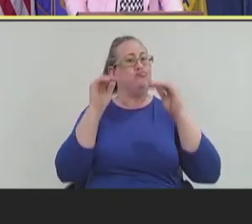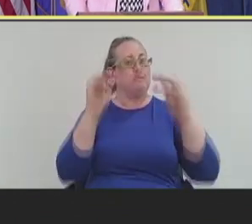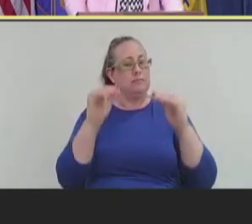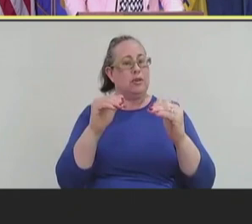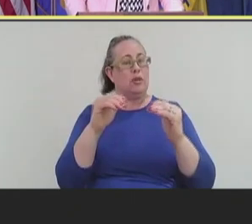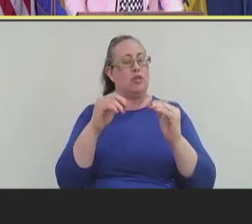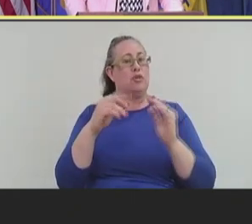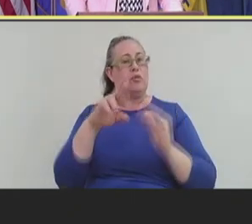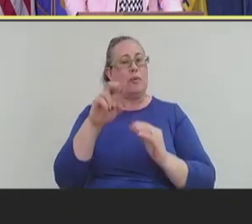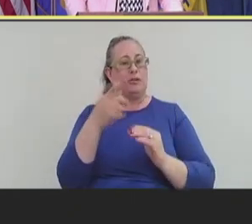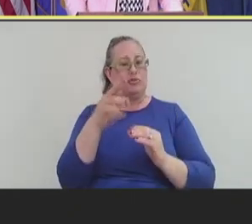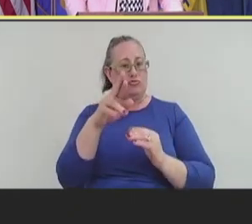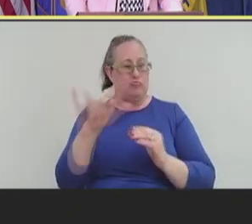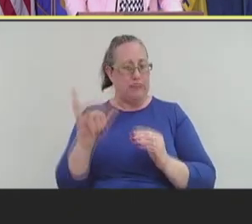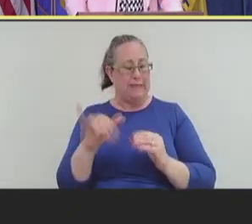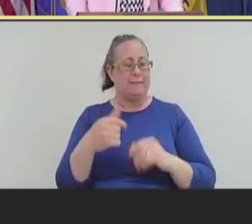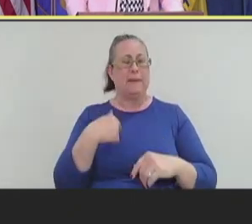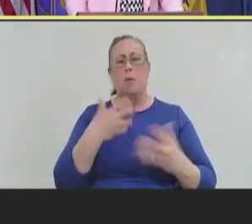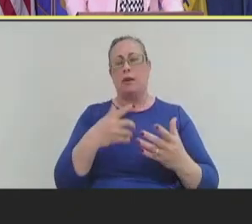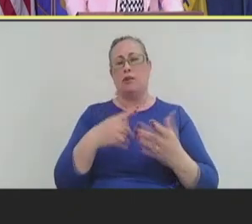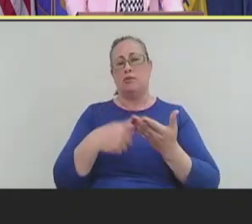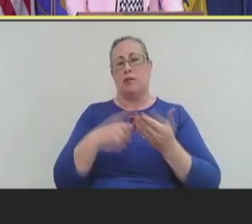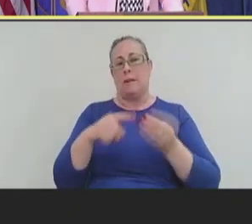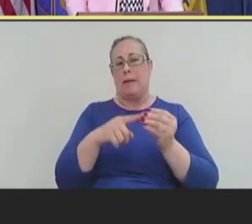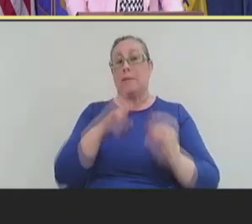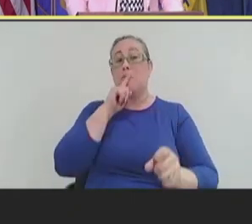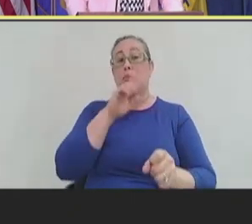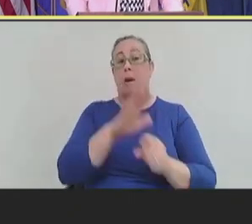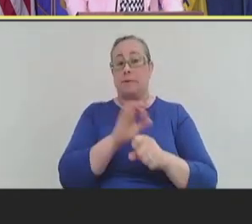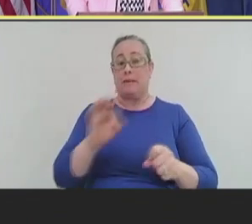So, I want to talk about the promise of modernization. And for those of you